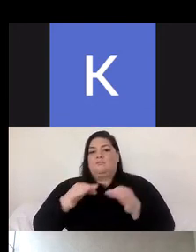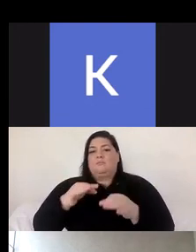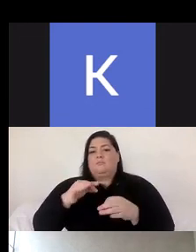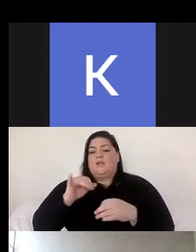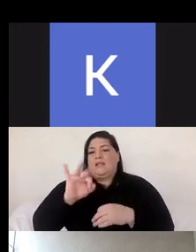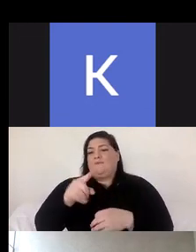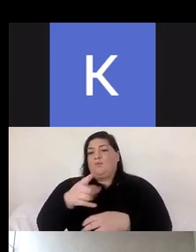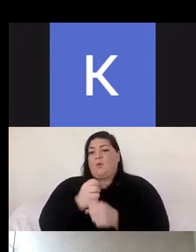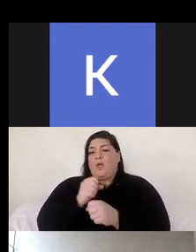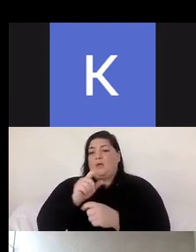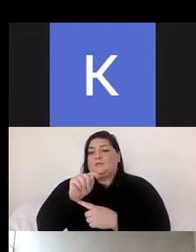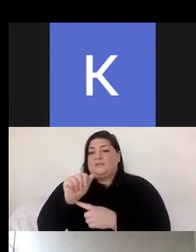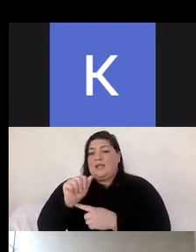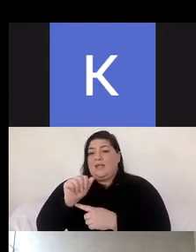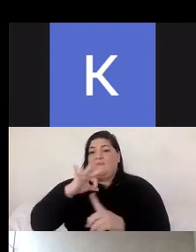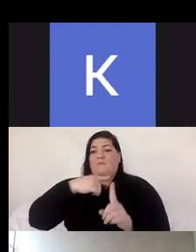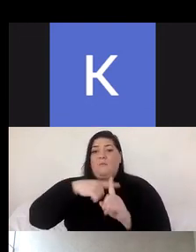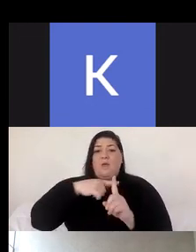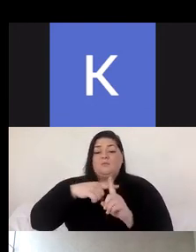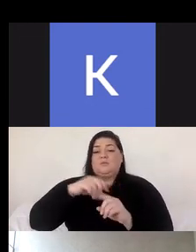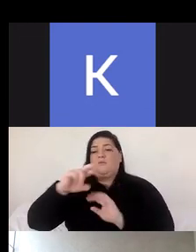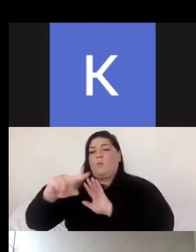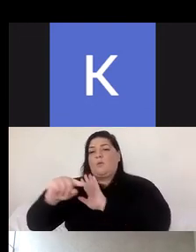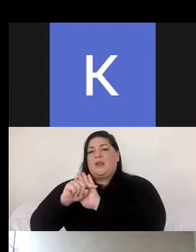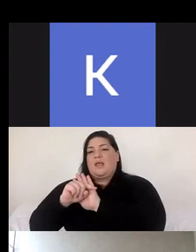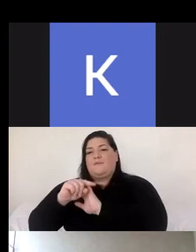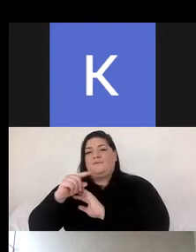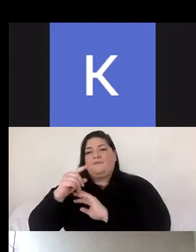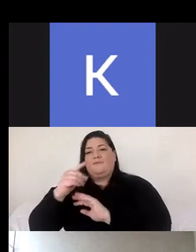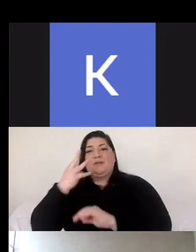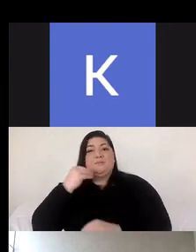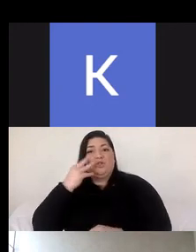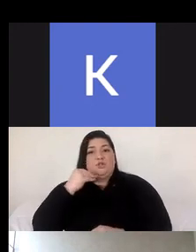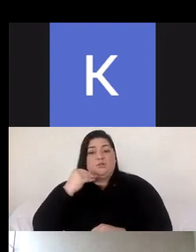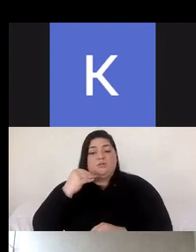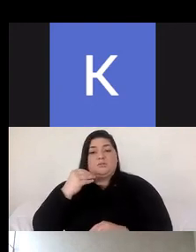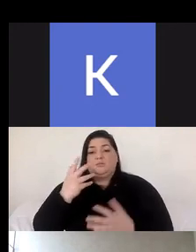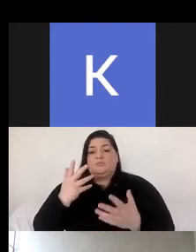whether it was a positive experience or left something to be desired that you